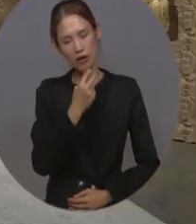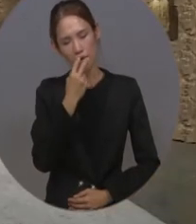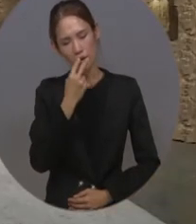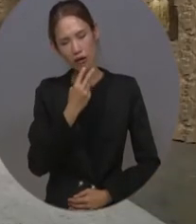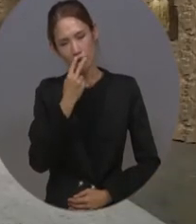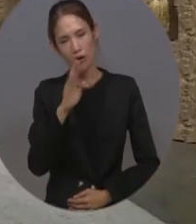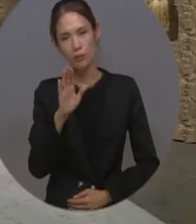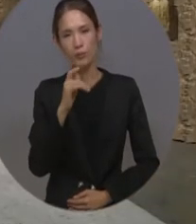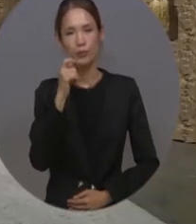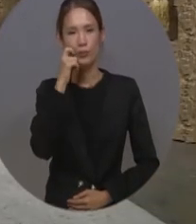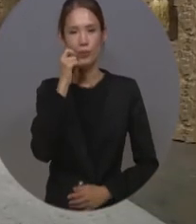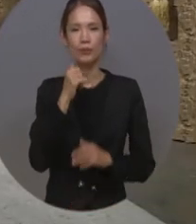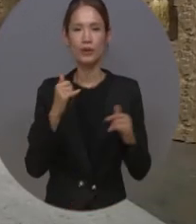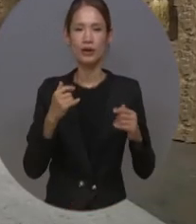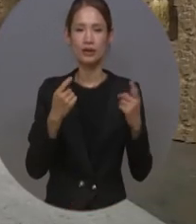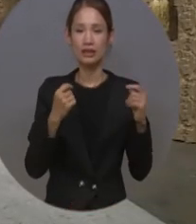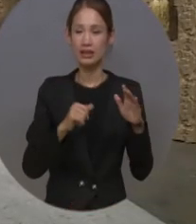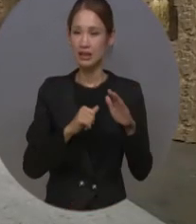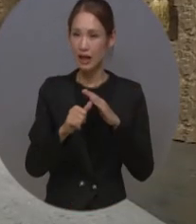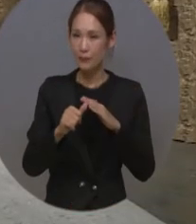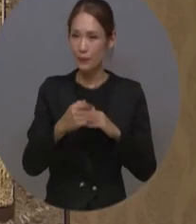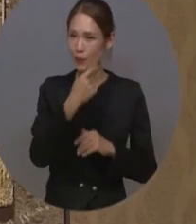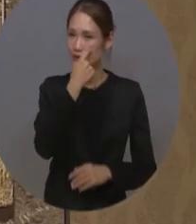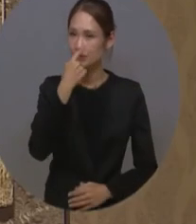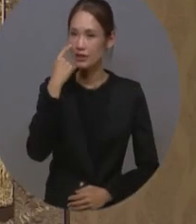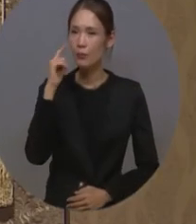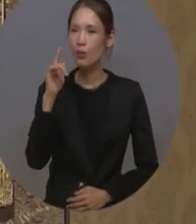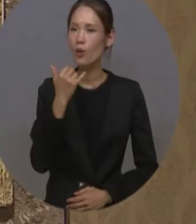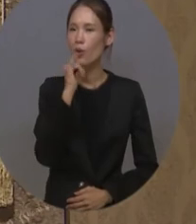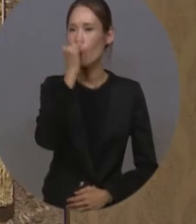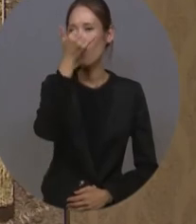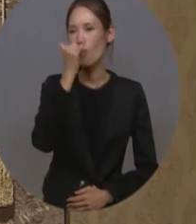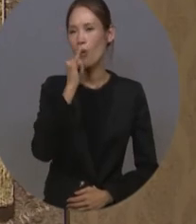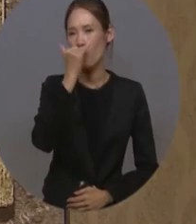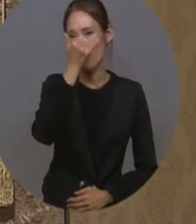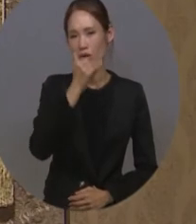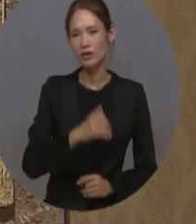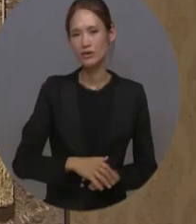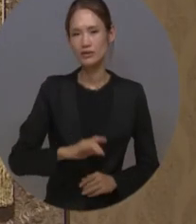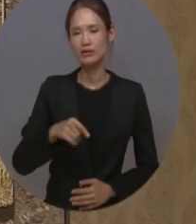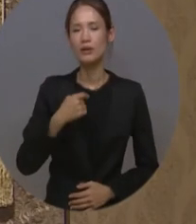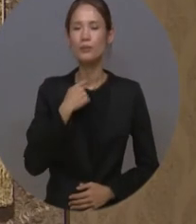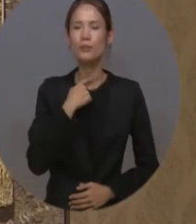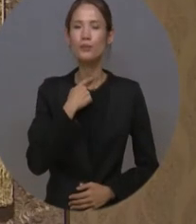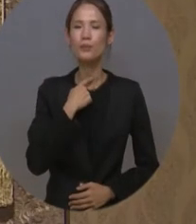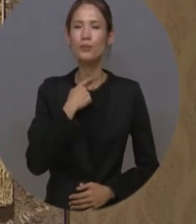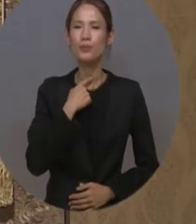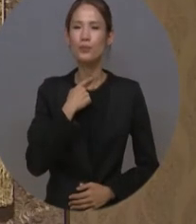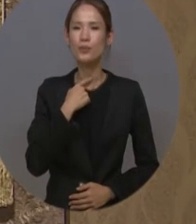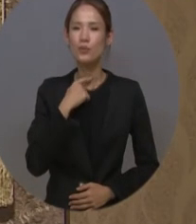Typical symptoms are snoring and airway vibration There's something called a airway vibration